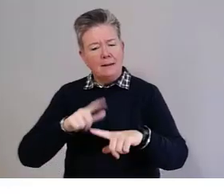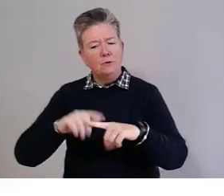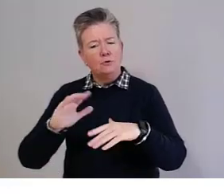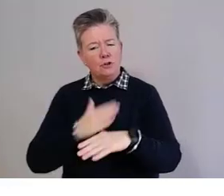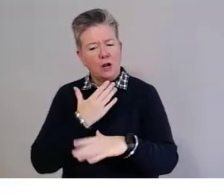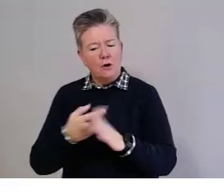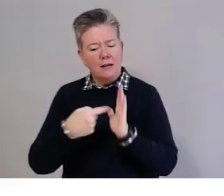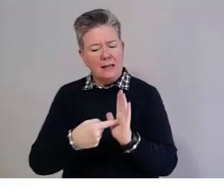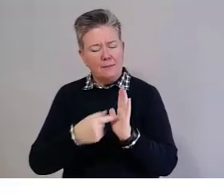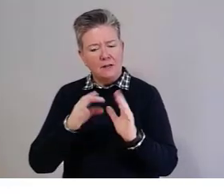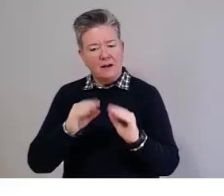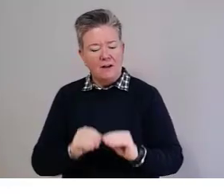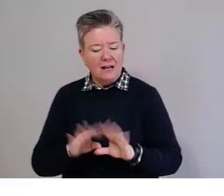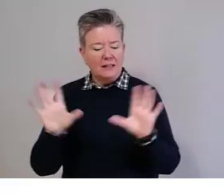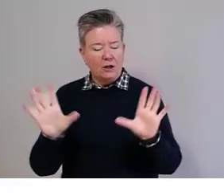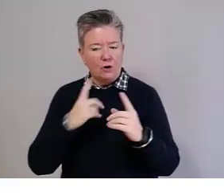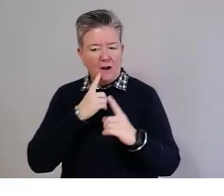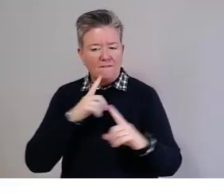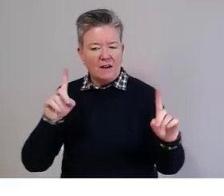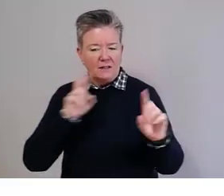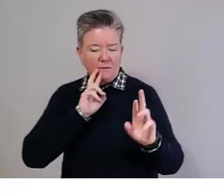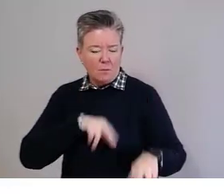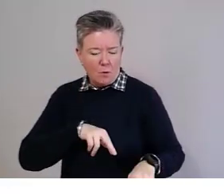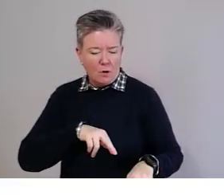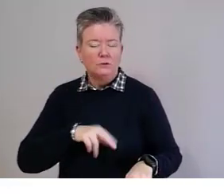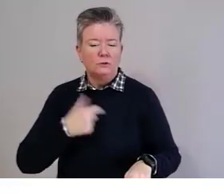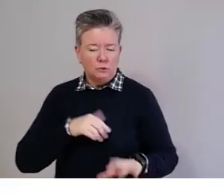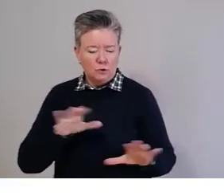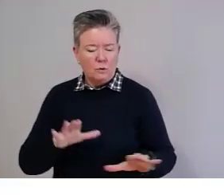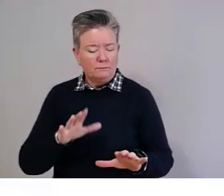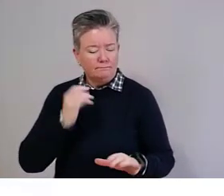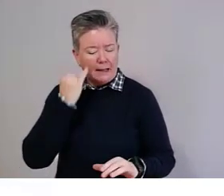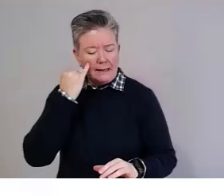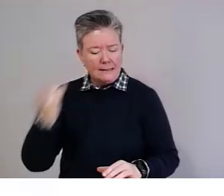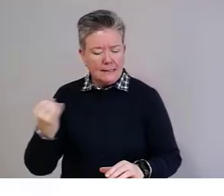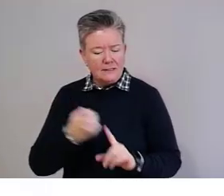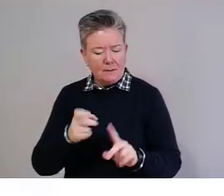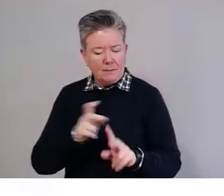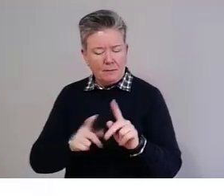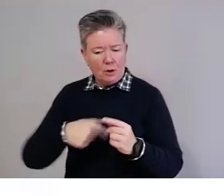of clear and effective reports or glean ideas from those around you.